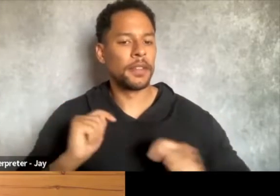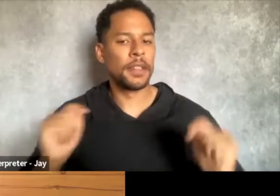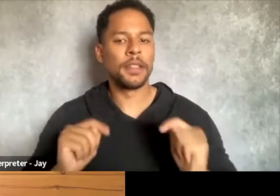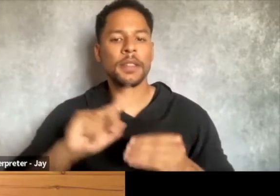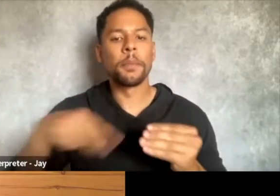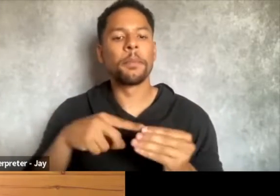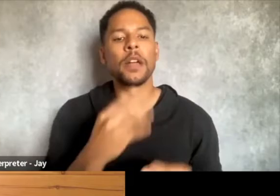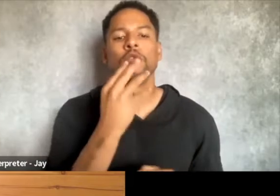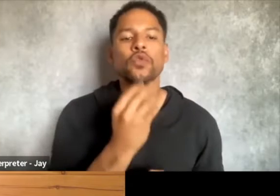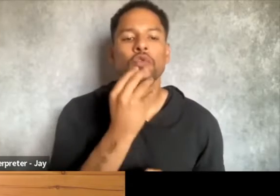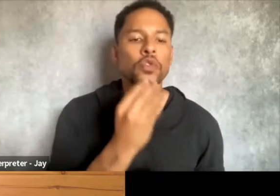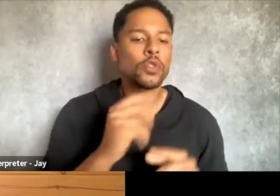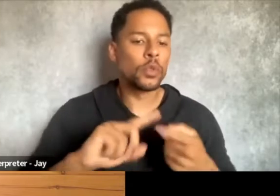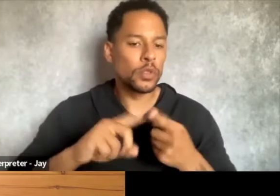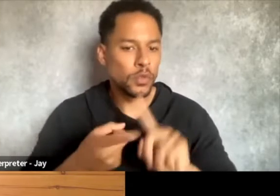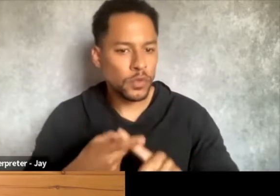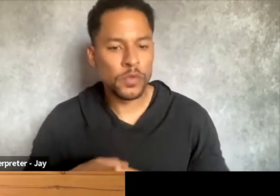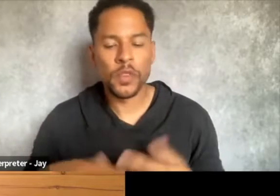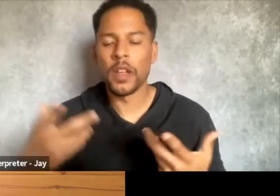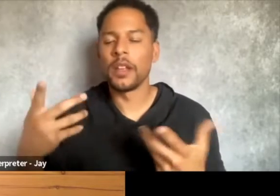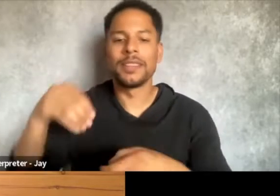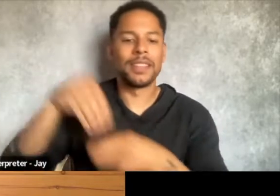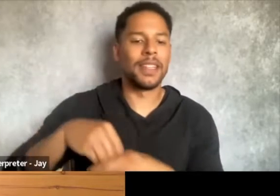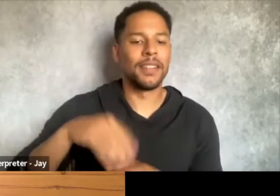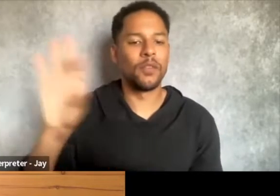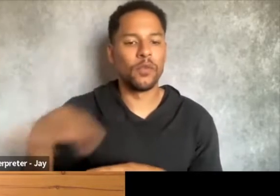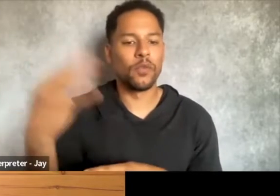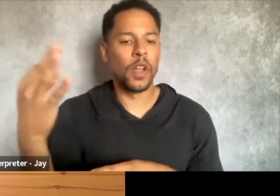hunting a comet in Paris on the eve of world War II.